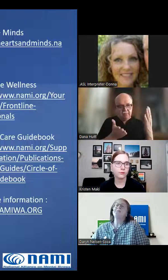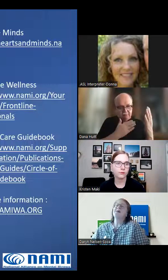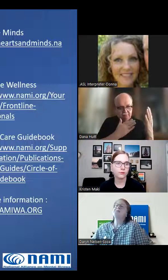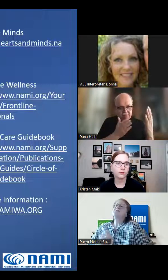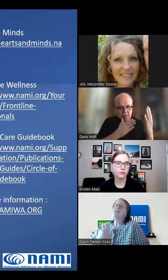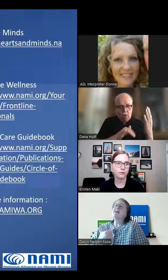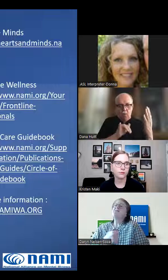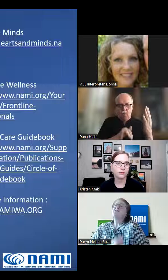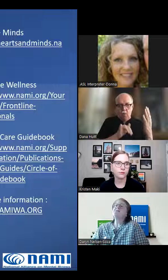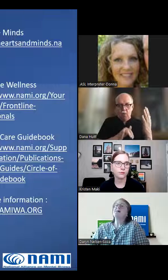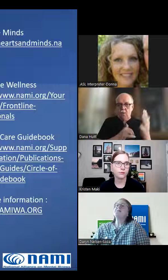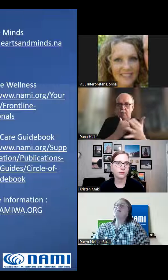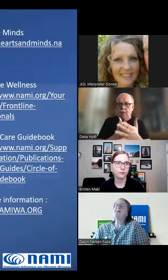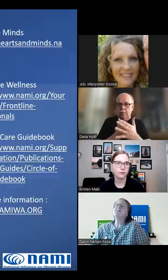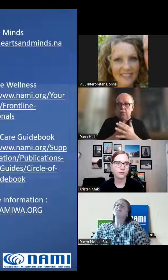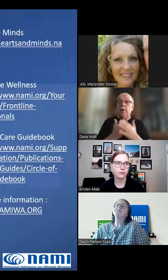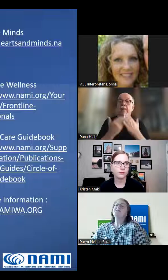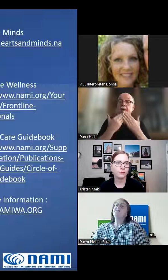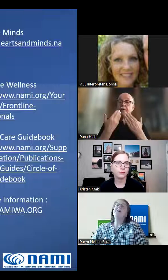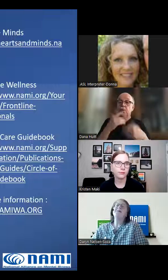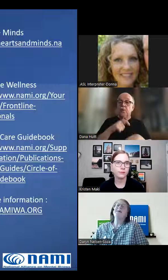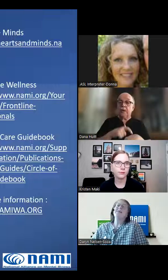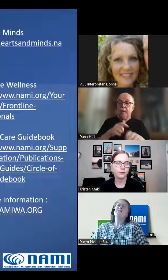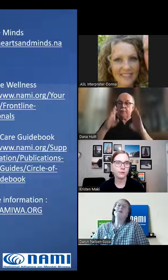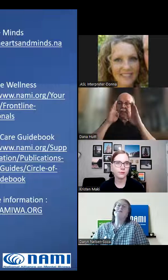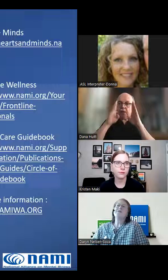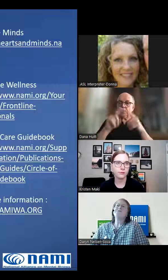, Susan. Christine, you are up. >> Christine Morris: Thank you,